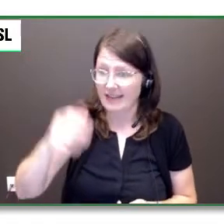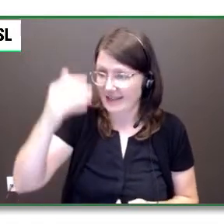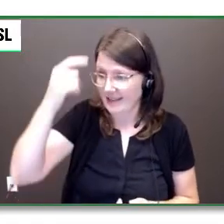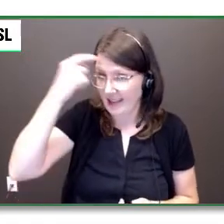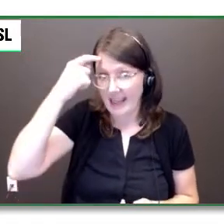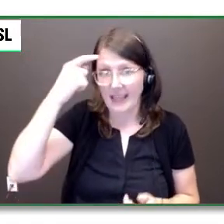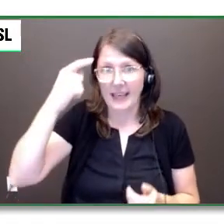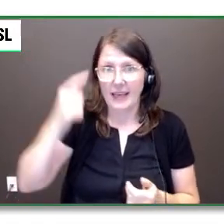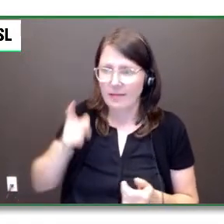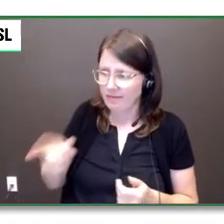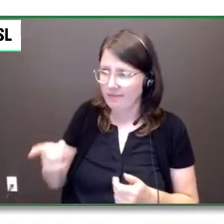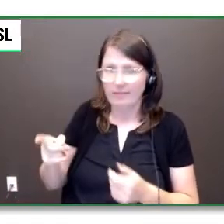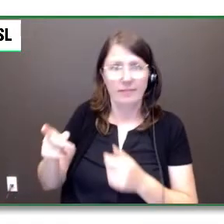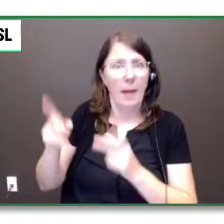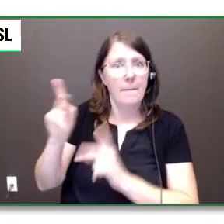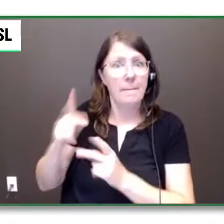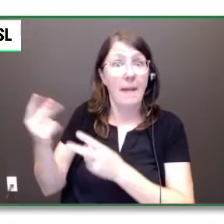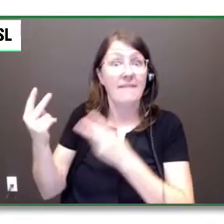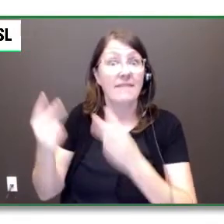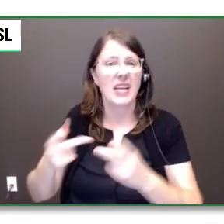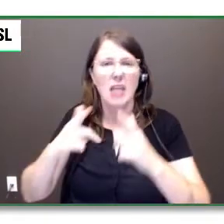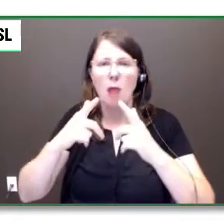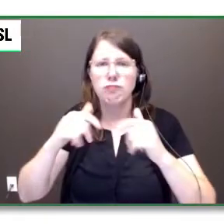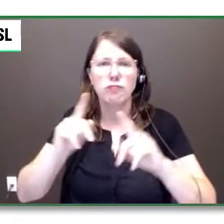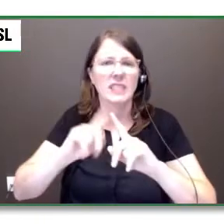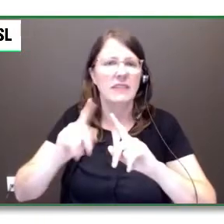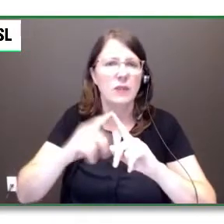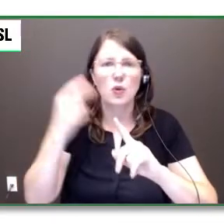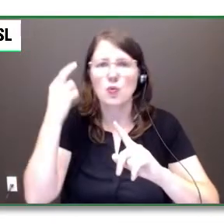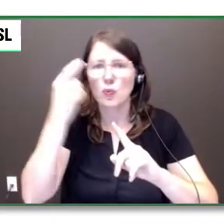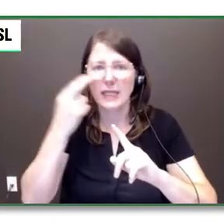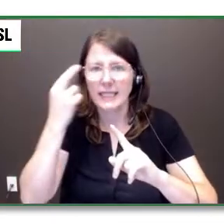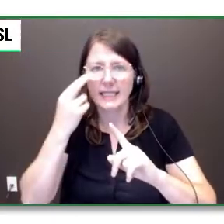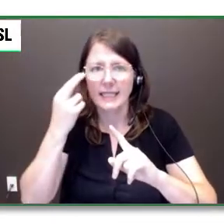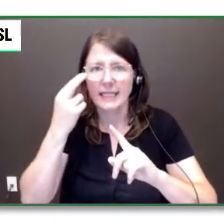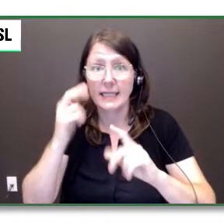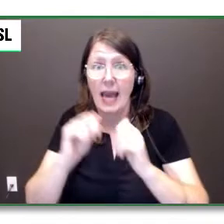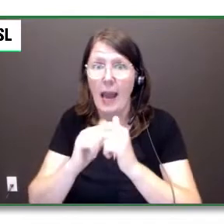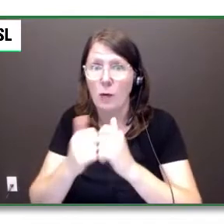Next slide. So in our research what we did was we